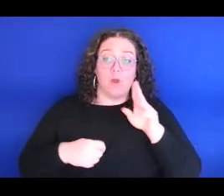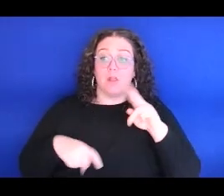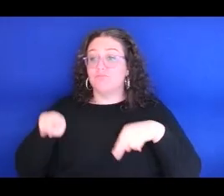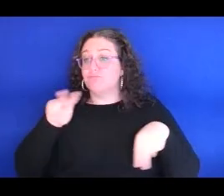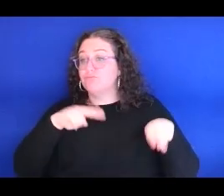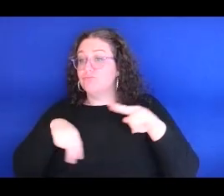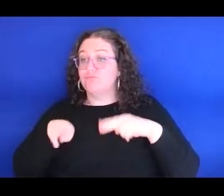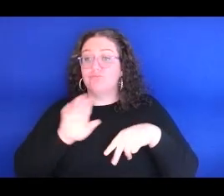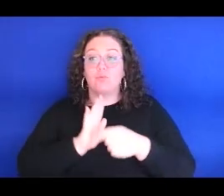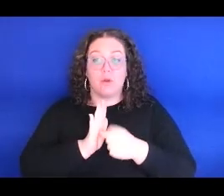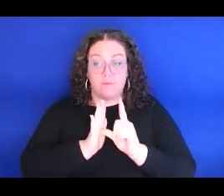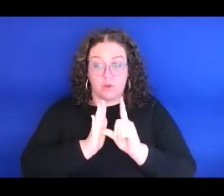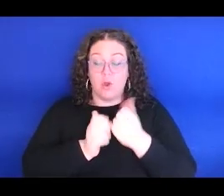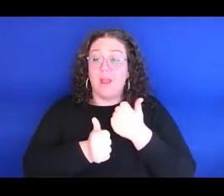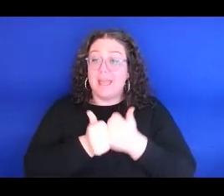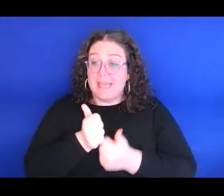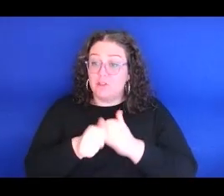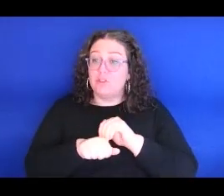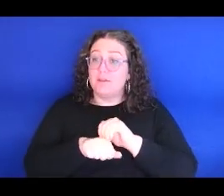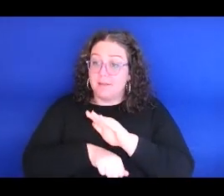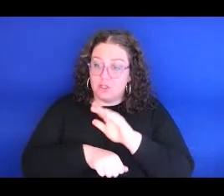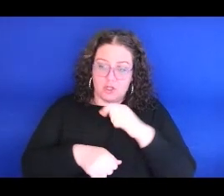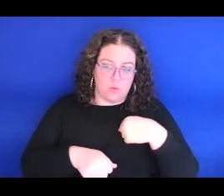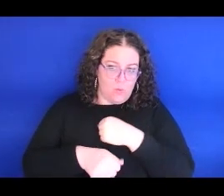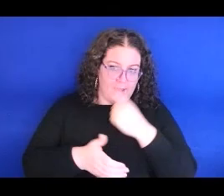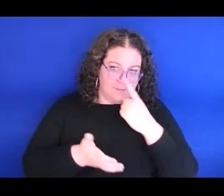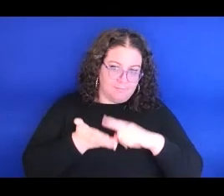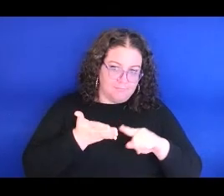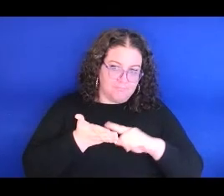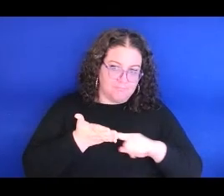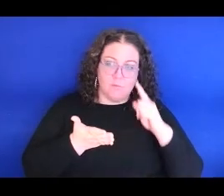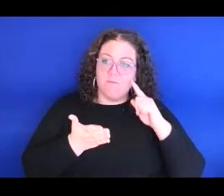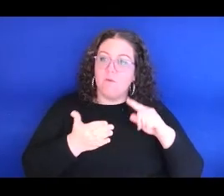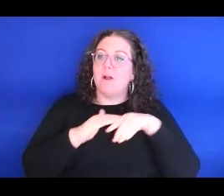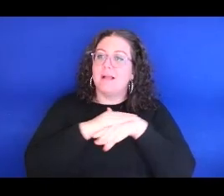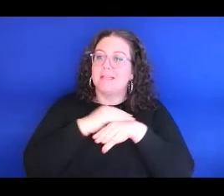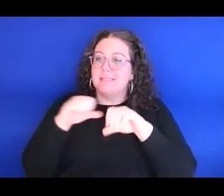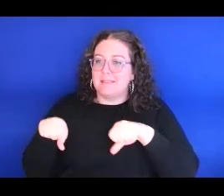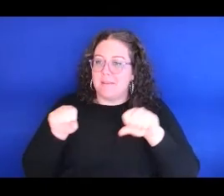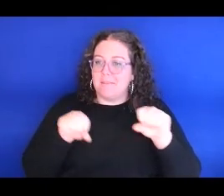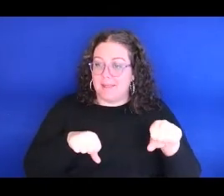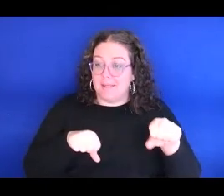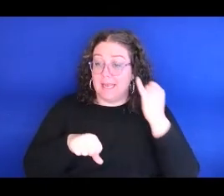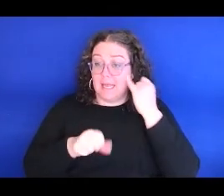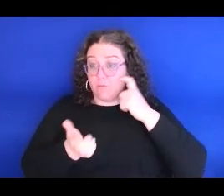Each submission is checked for accessibility. If we see something that needs adjusting,